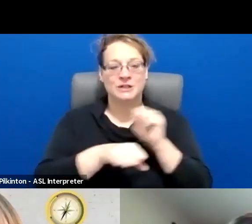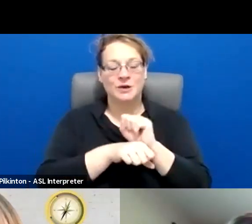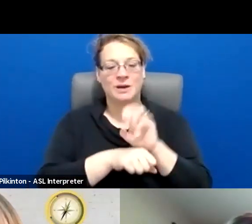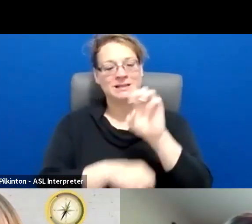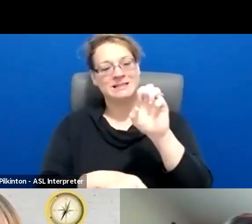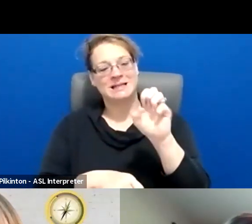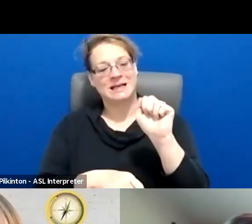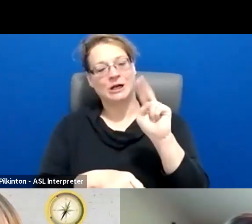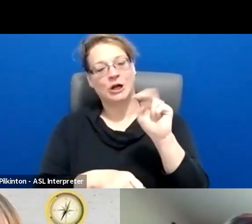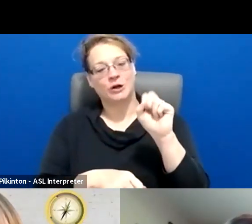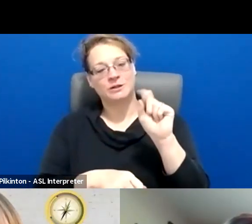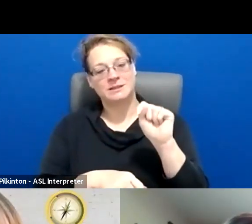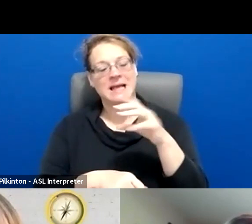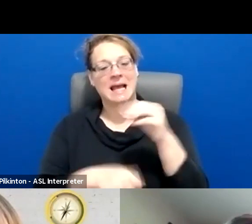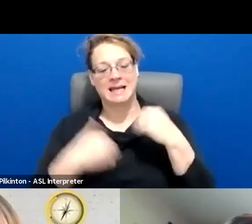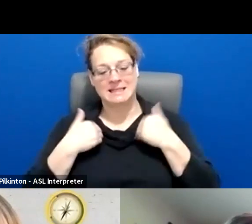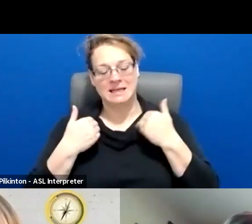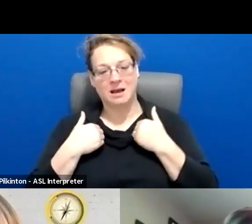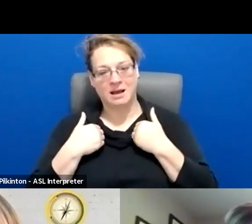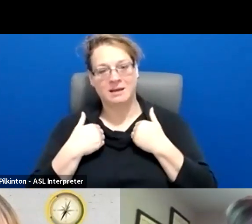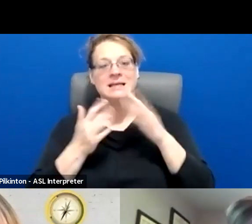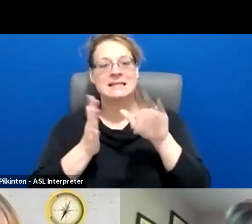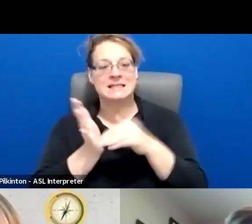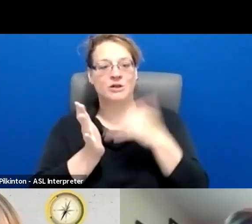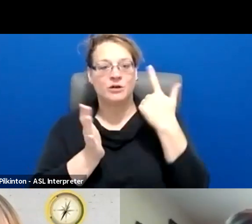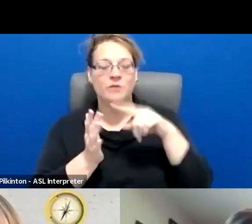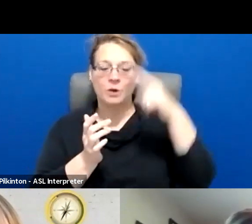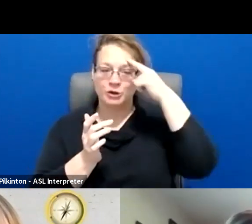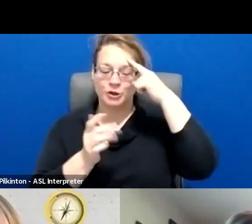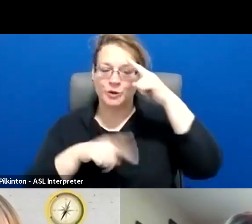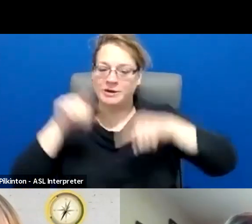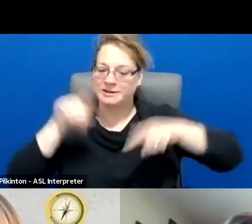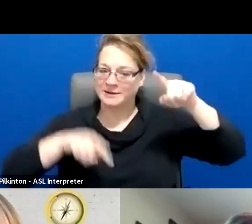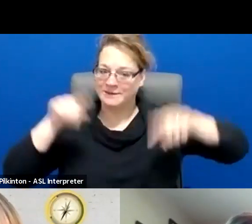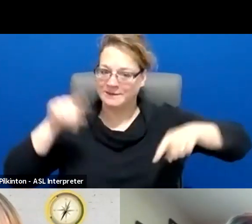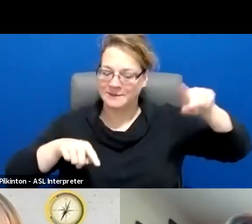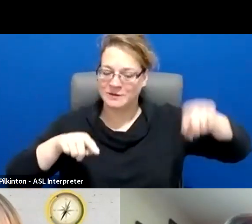And last but not least, I would like you to meet Emily Cummings.